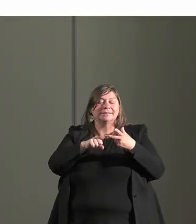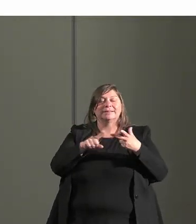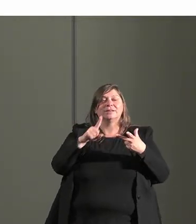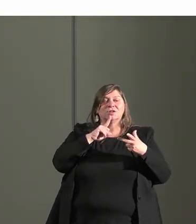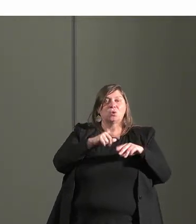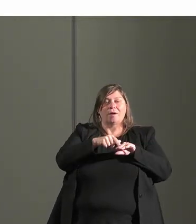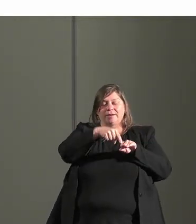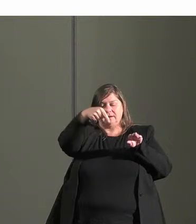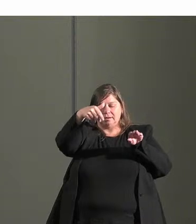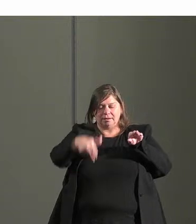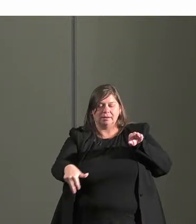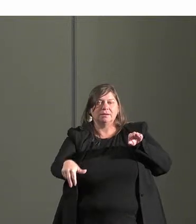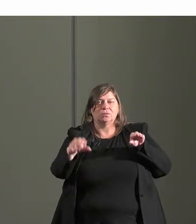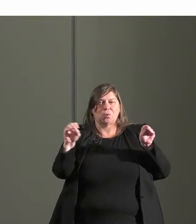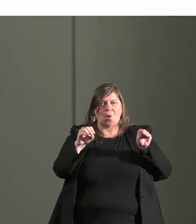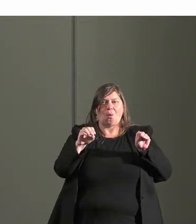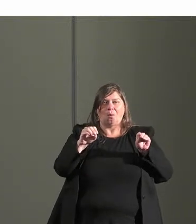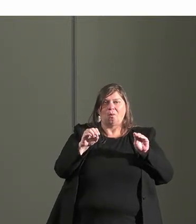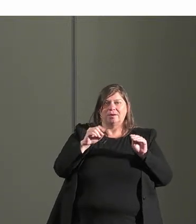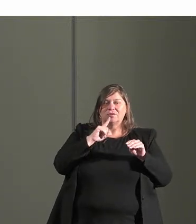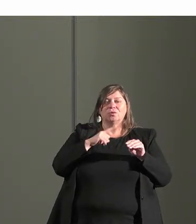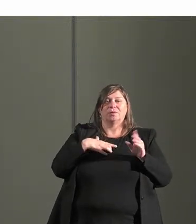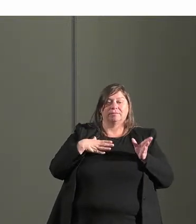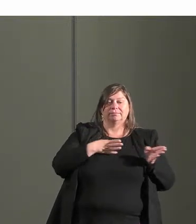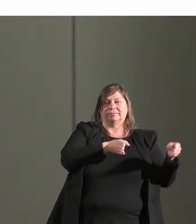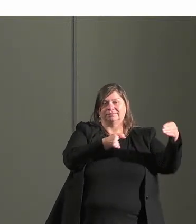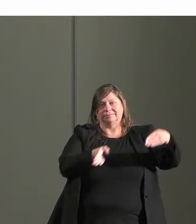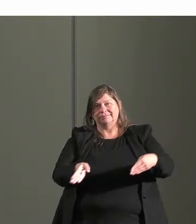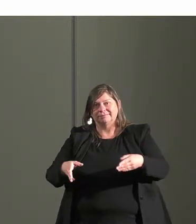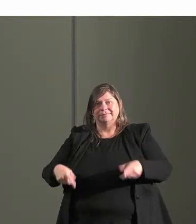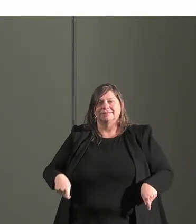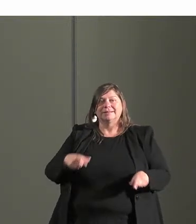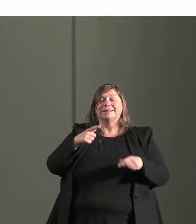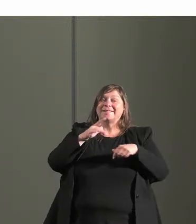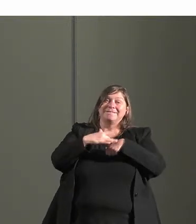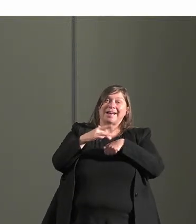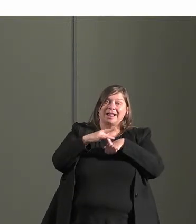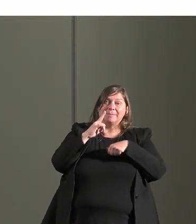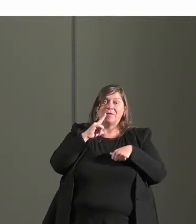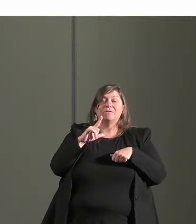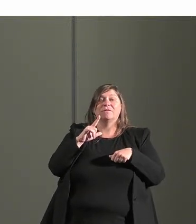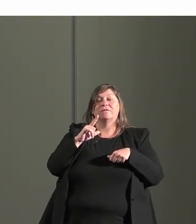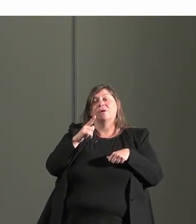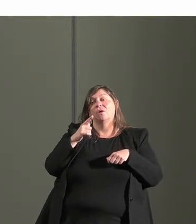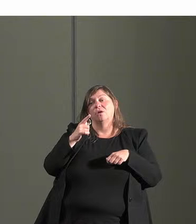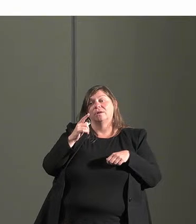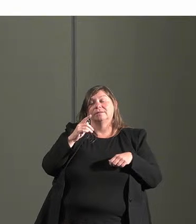walking or public transit routes that don't have places you need to step-up . This is available for walking and